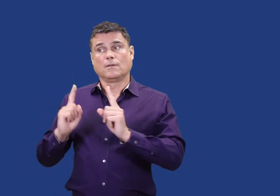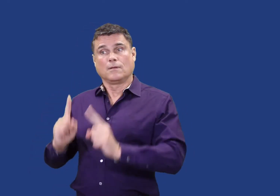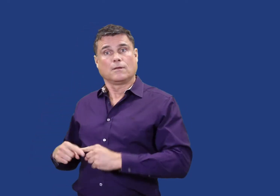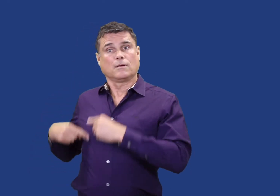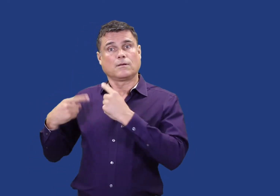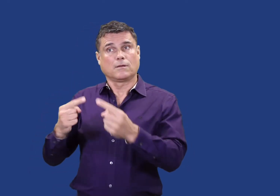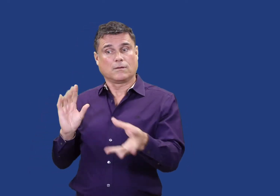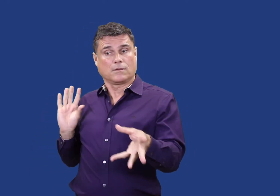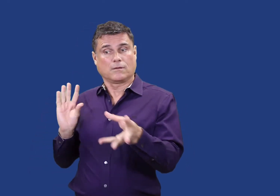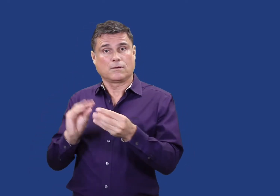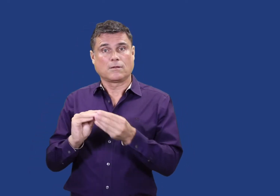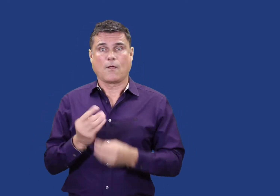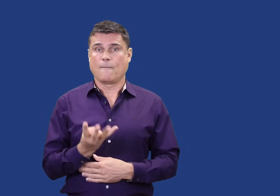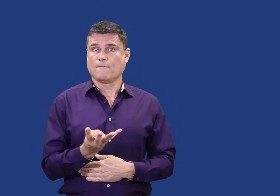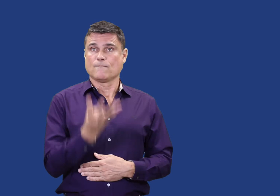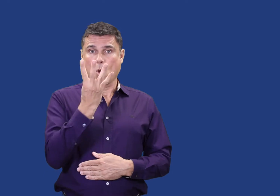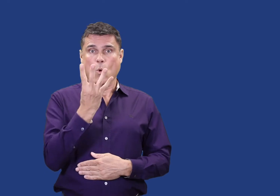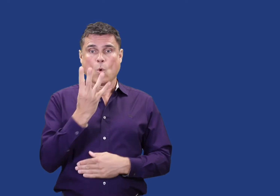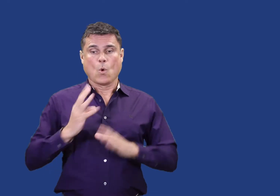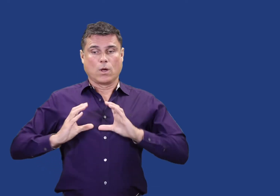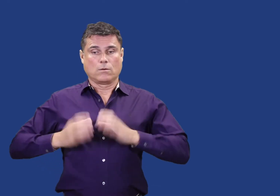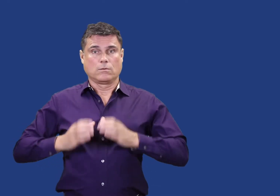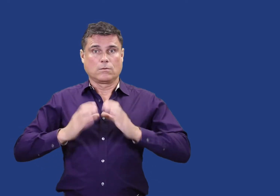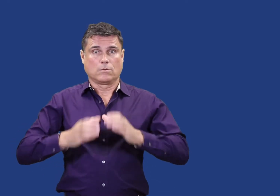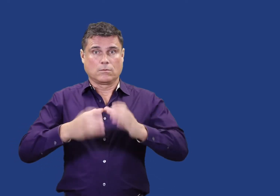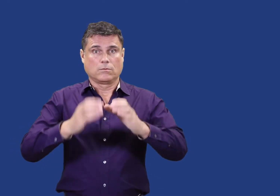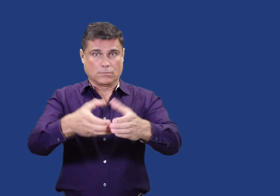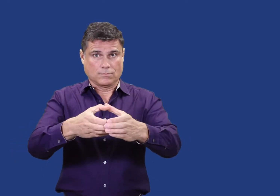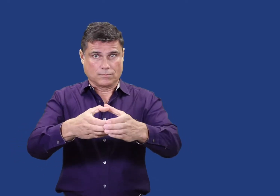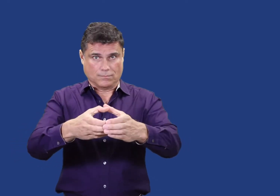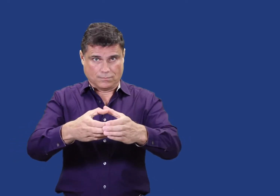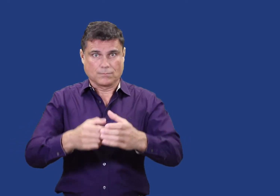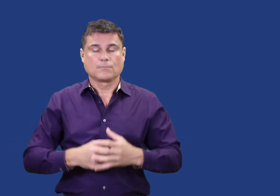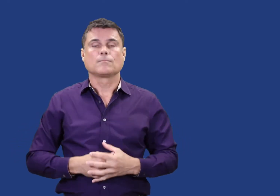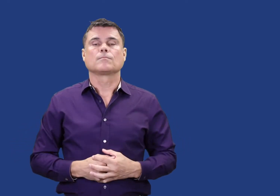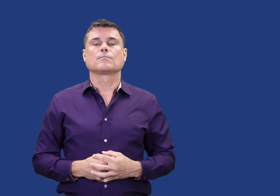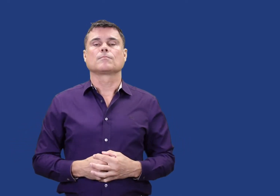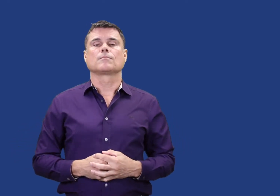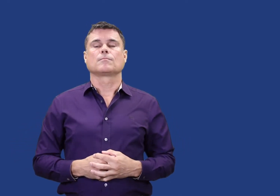THE ENGAGEMENT HAD FOUR PHASES.